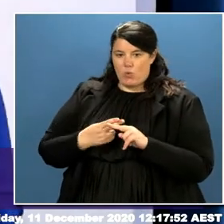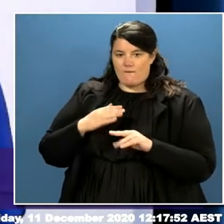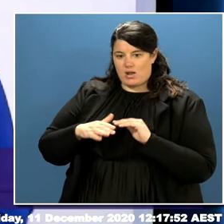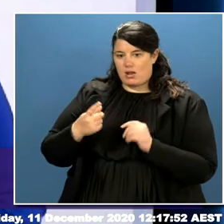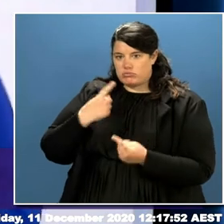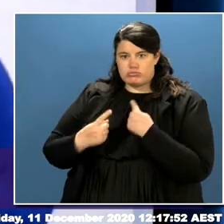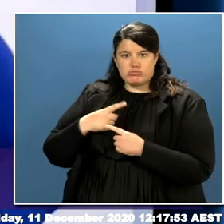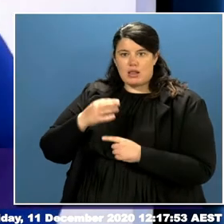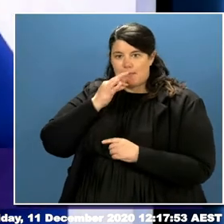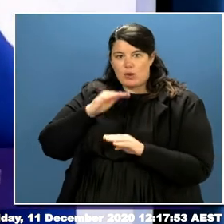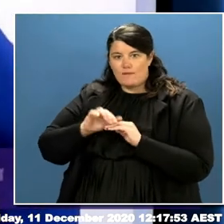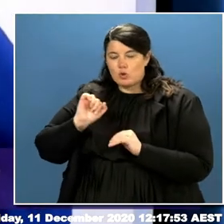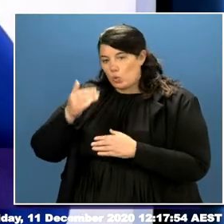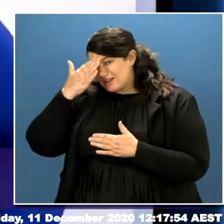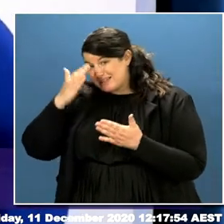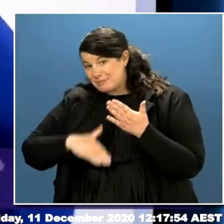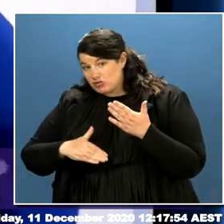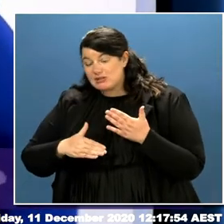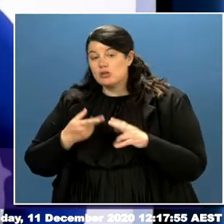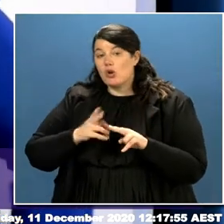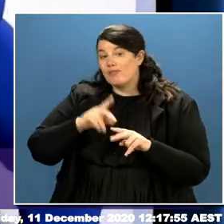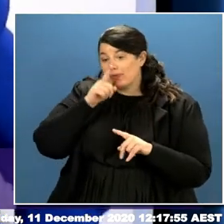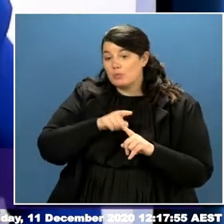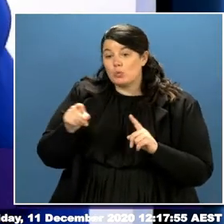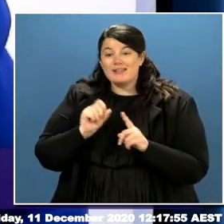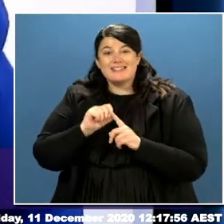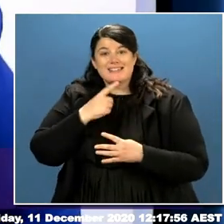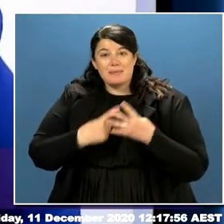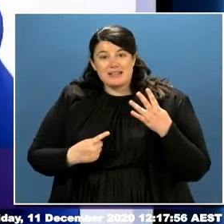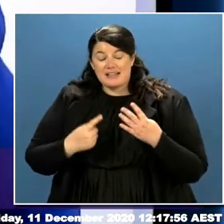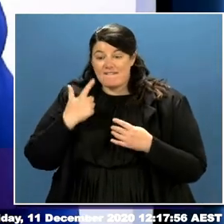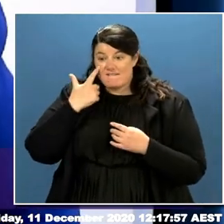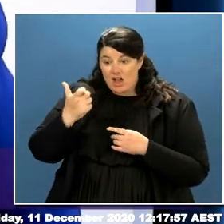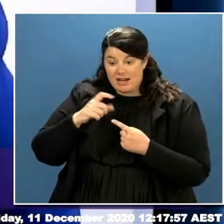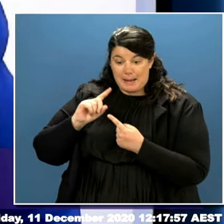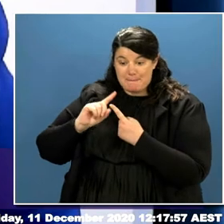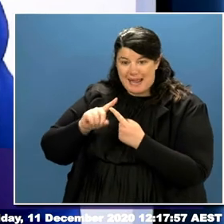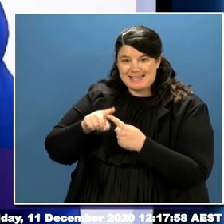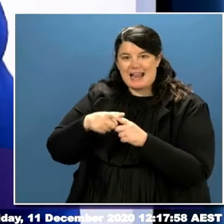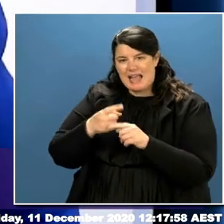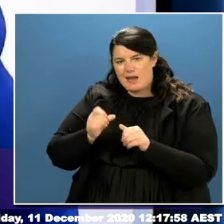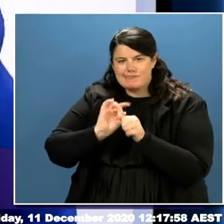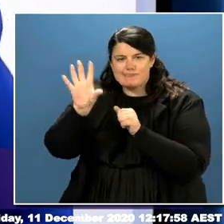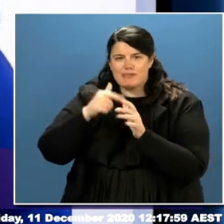bit about your experience of people with disability finding, maintaining and thriving in employment.